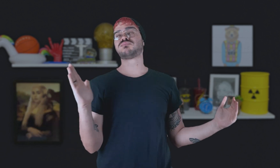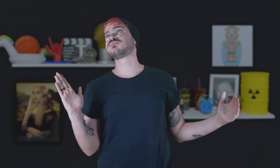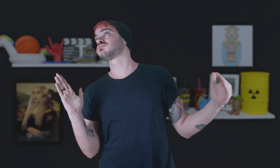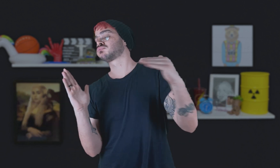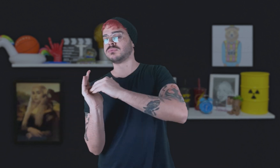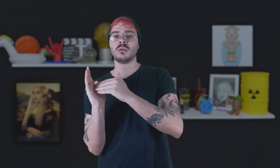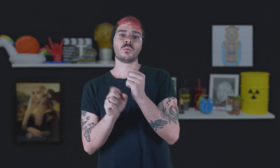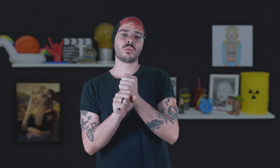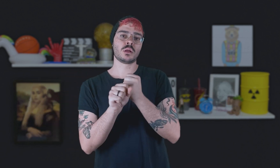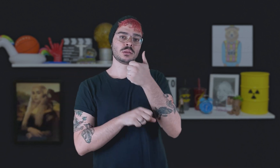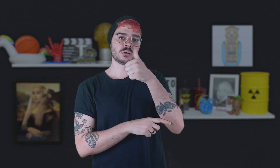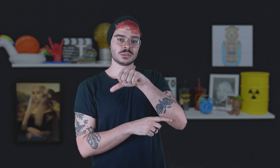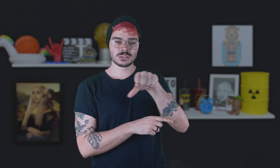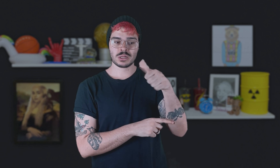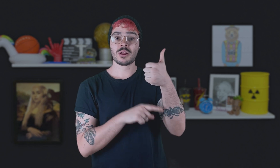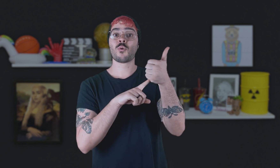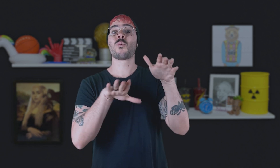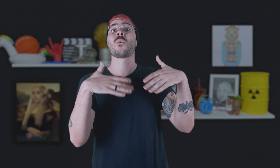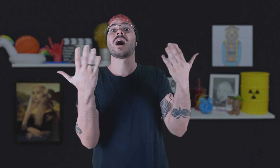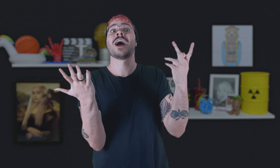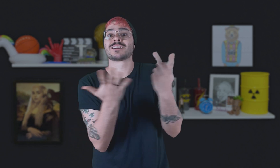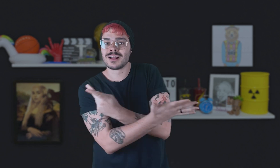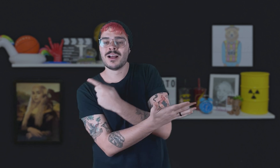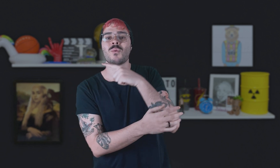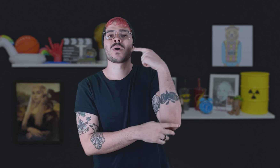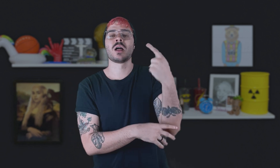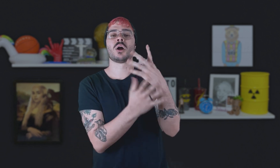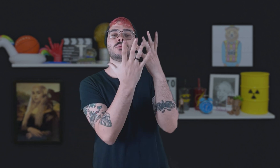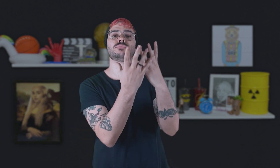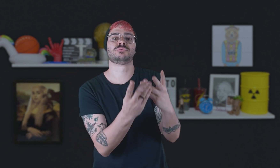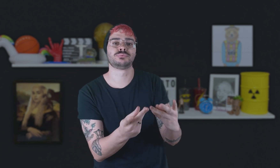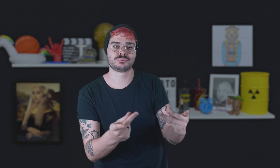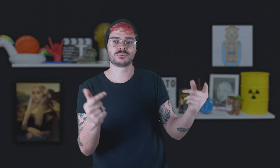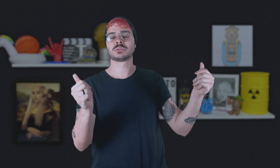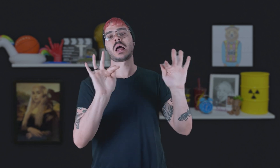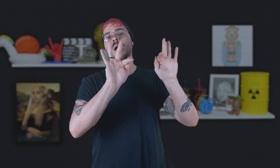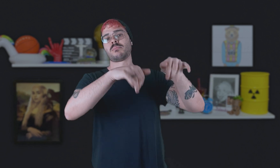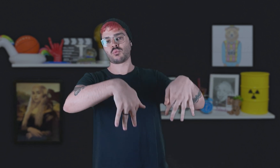until the dissolution of the USSR in 1991!